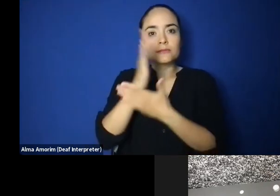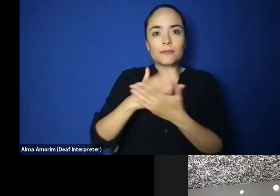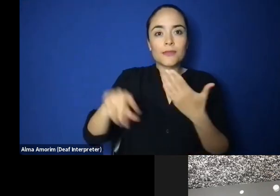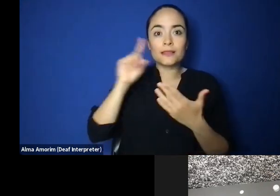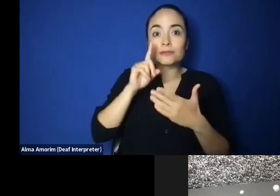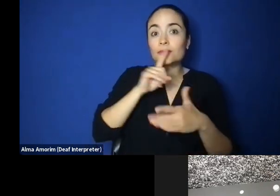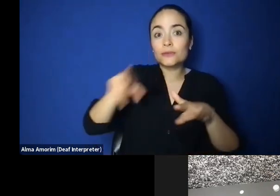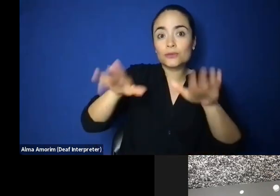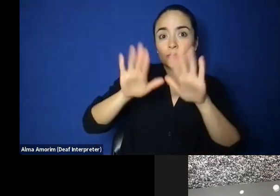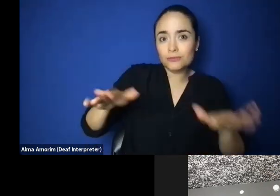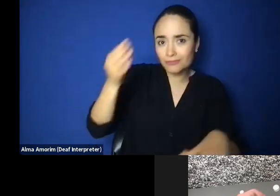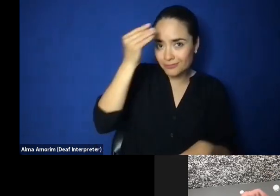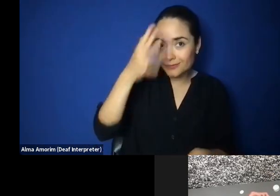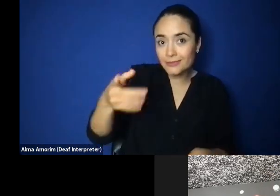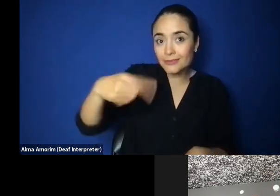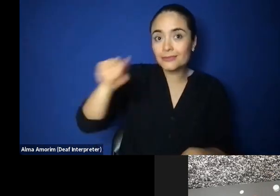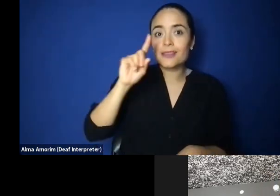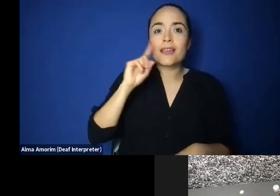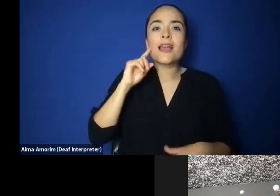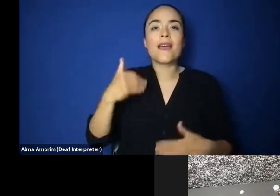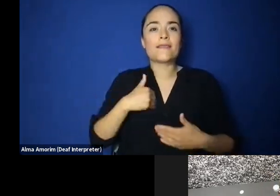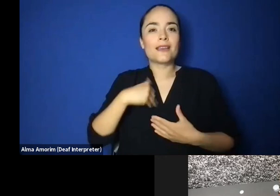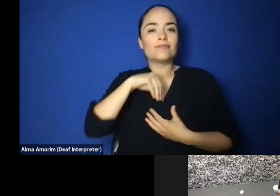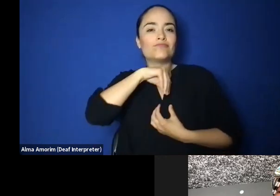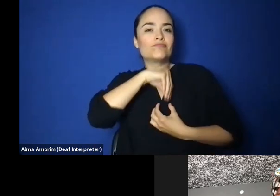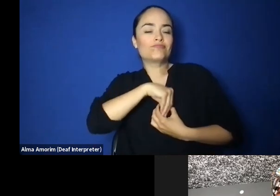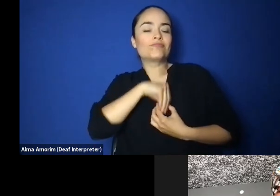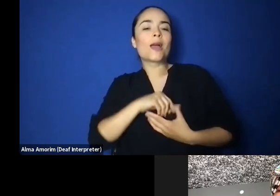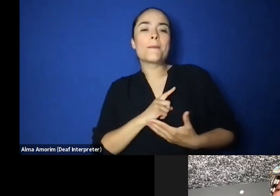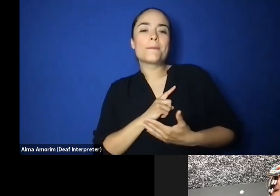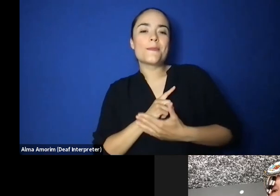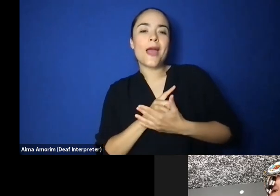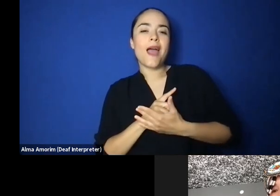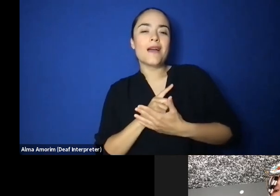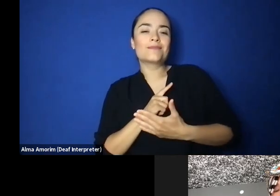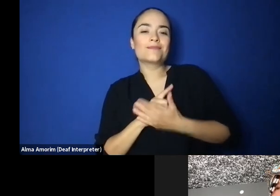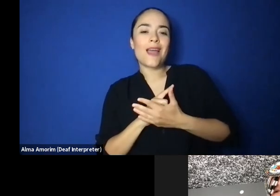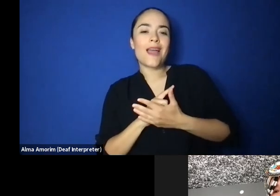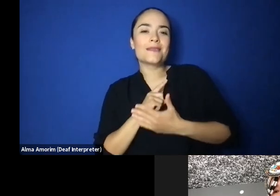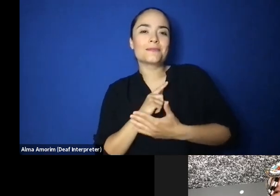everybody, isn't it, John? Yeah, we all carry that beat, and that heartbeat inside. A lot of people